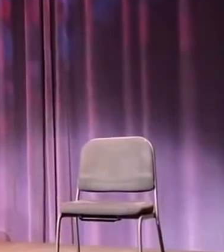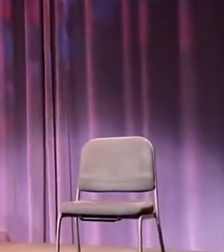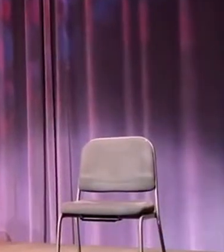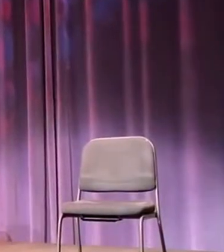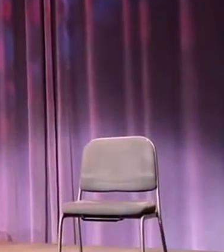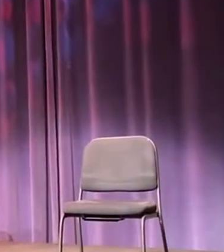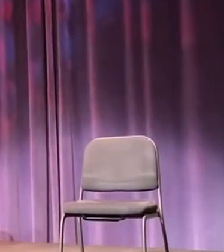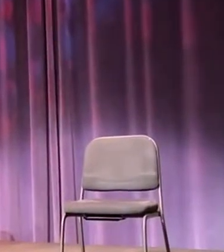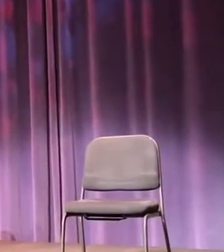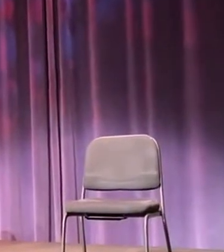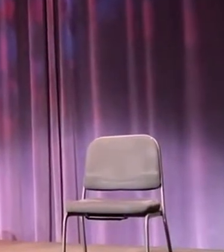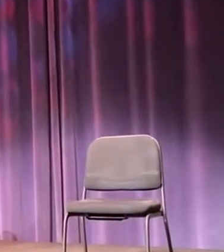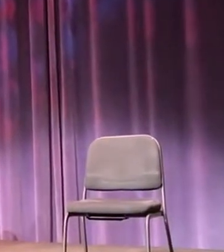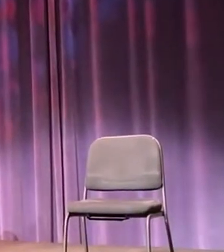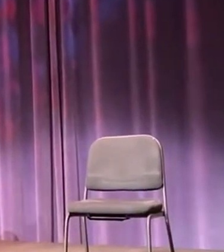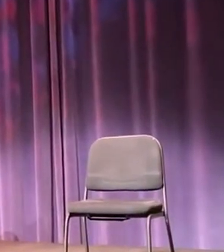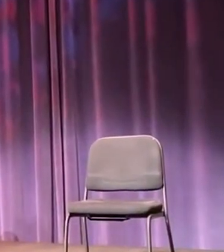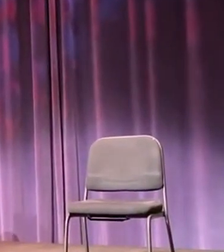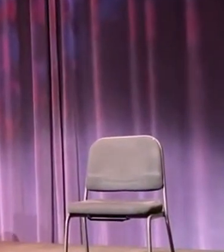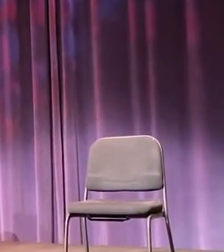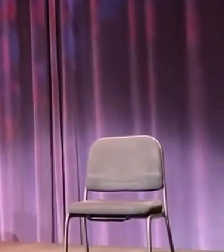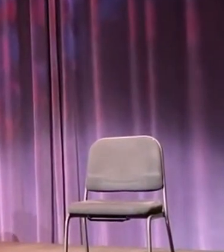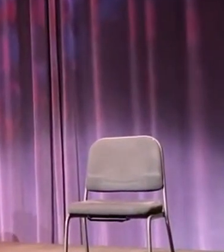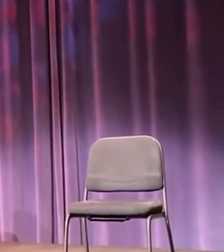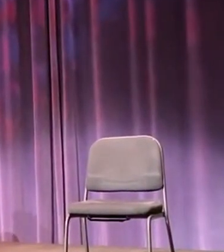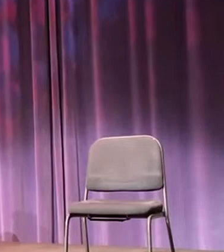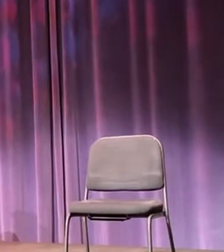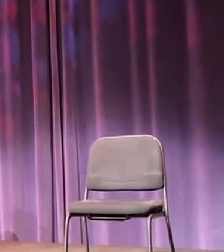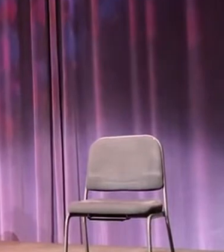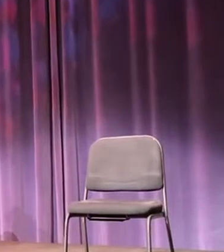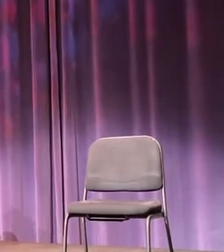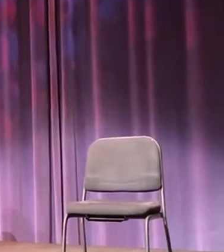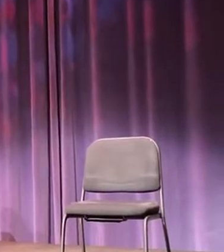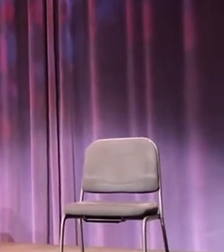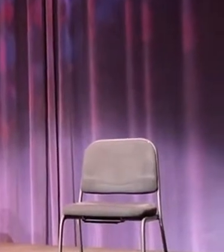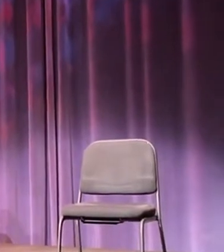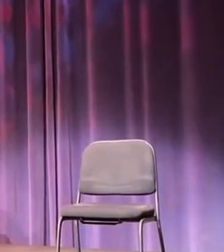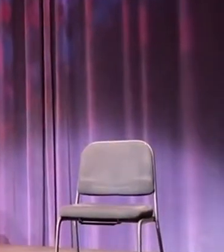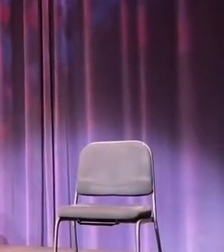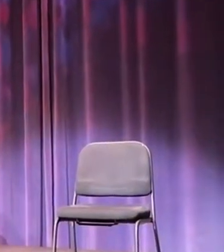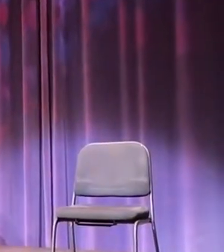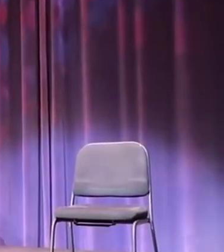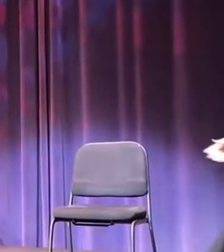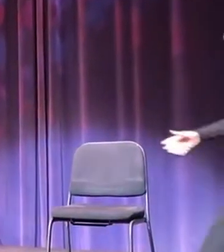Check, check, check. Hi again. We have a Q and A and we have 15 minutes,